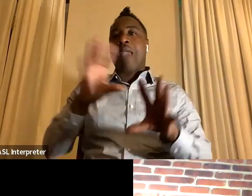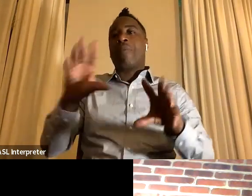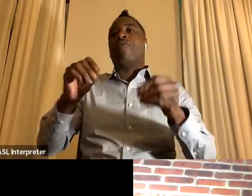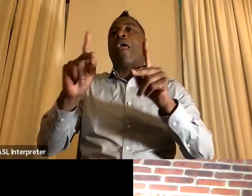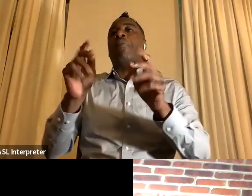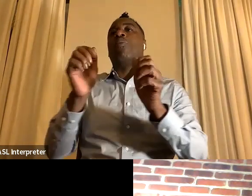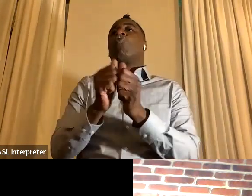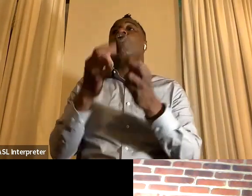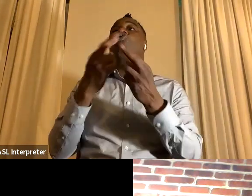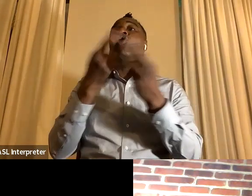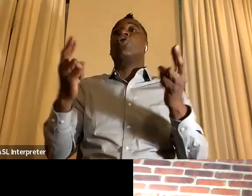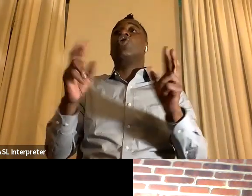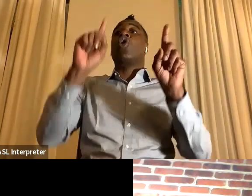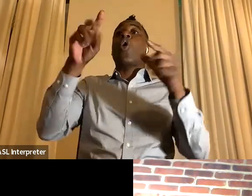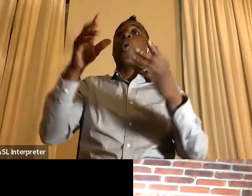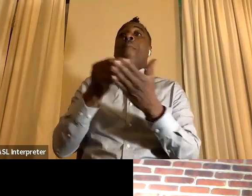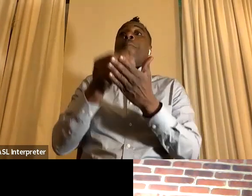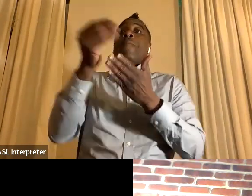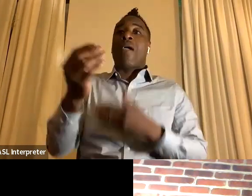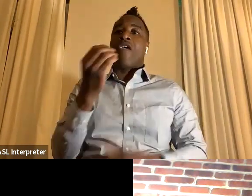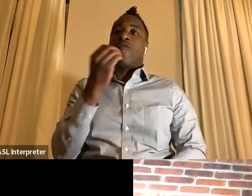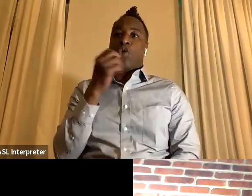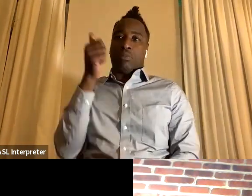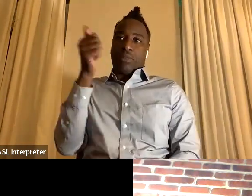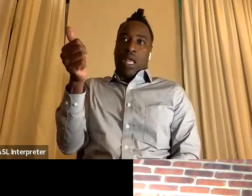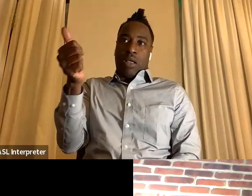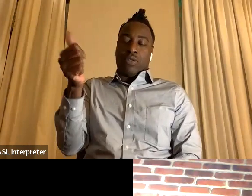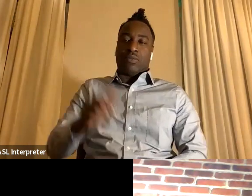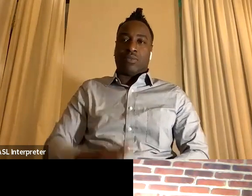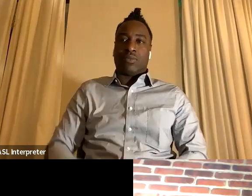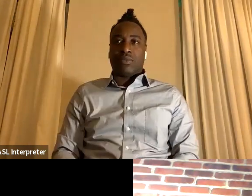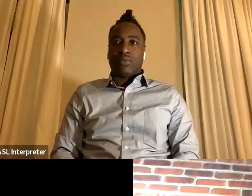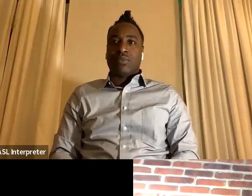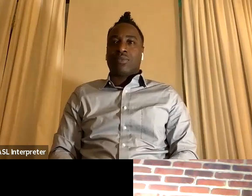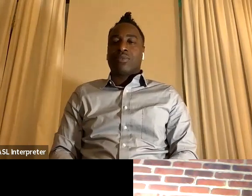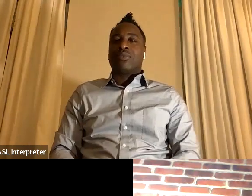to go out and buy food. And the the other project that we